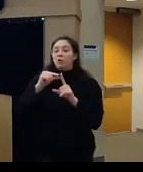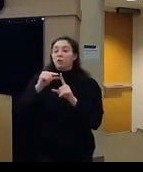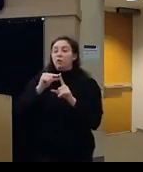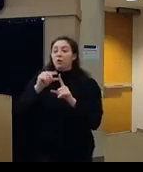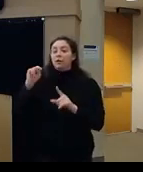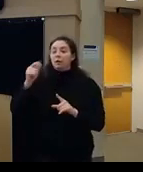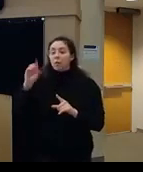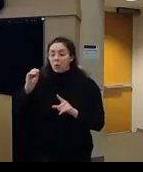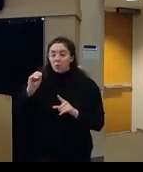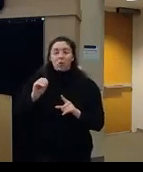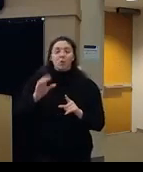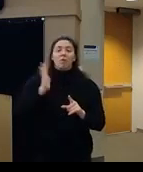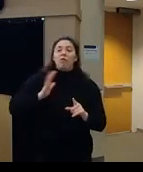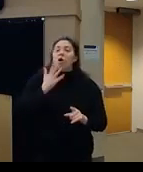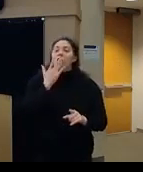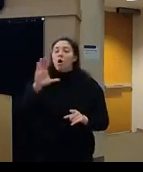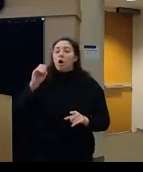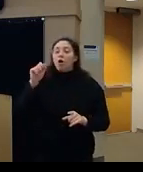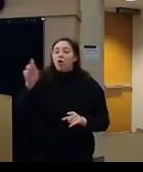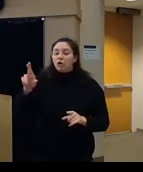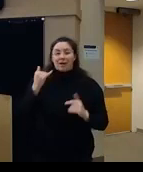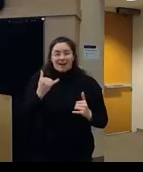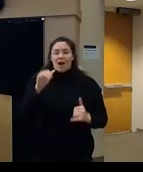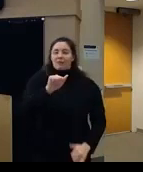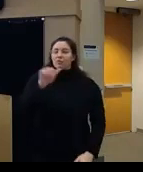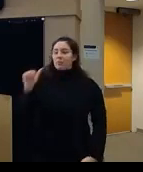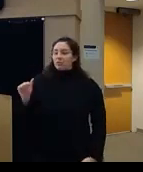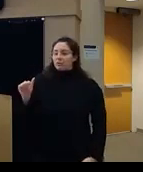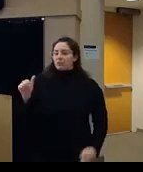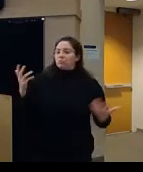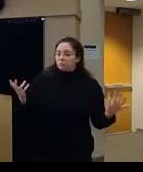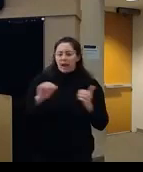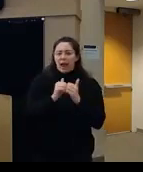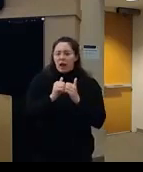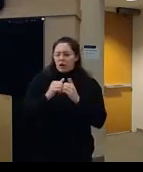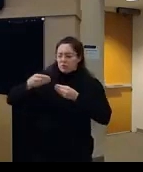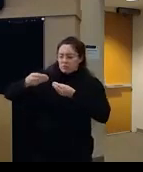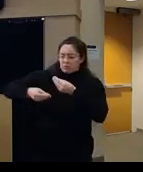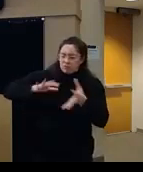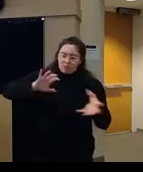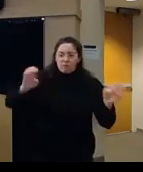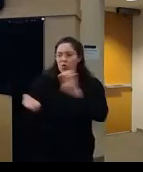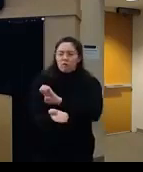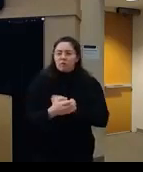it was colored right now it's African-American how did that happen black folks said I think